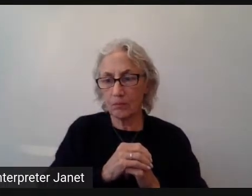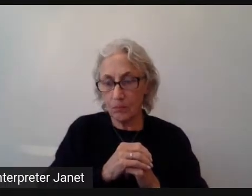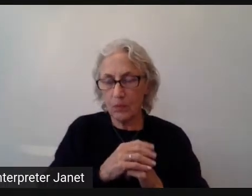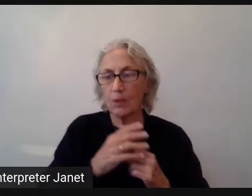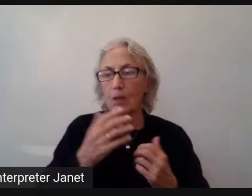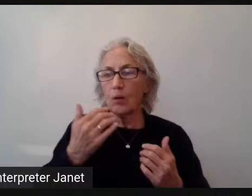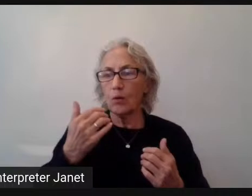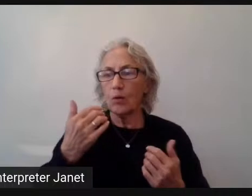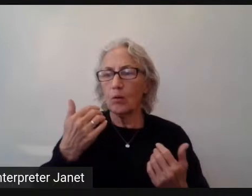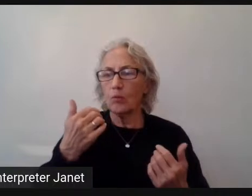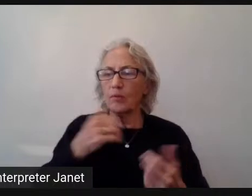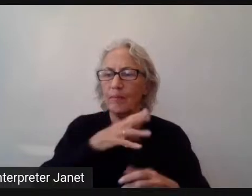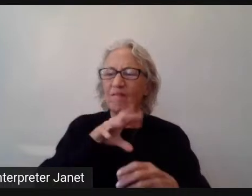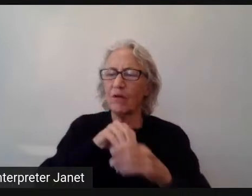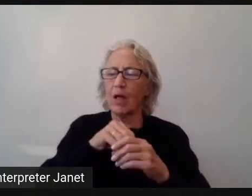we were honored with